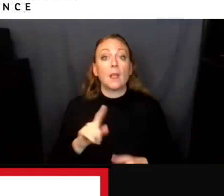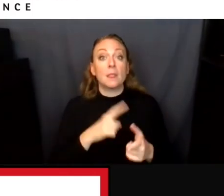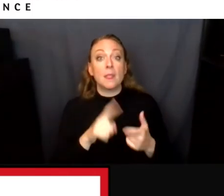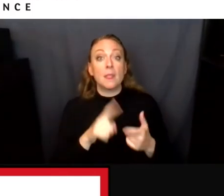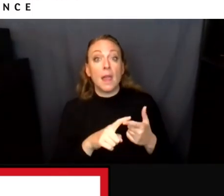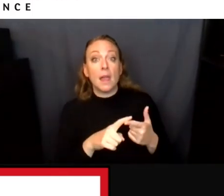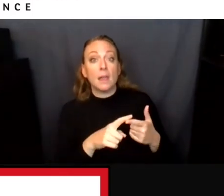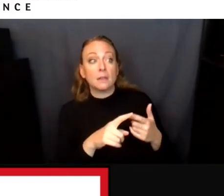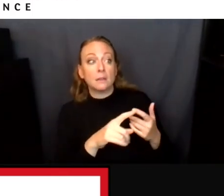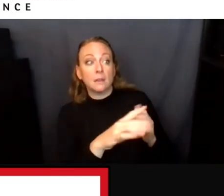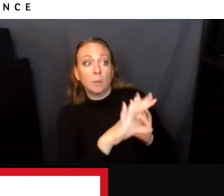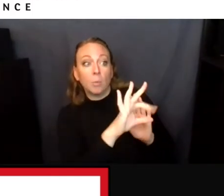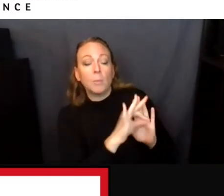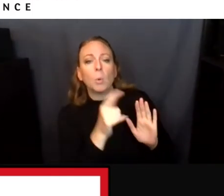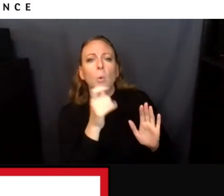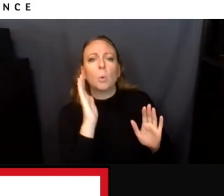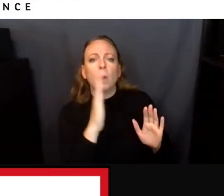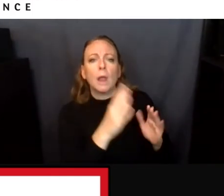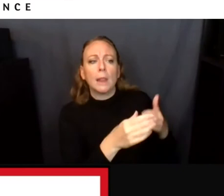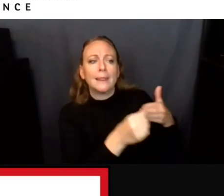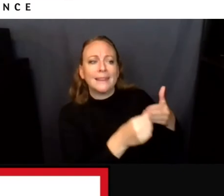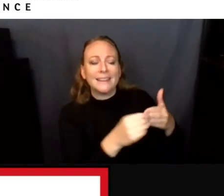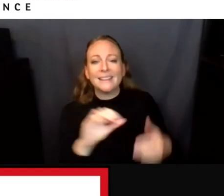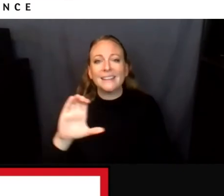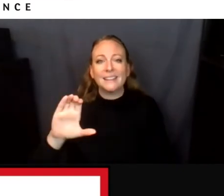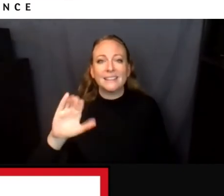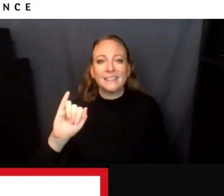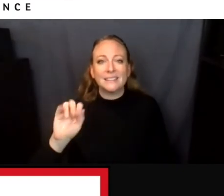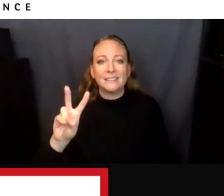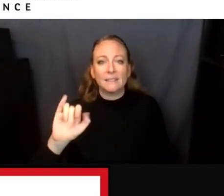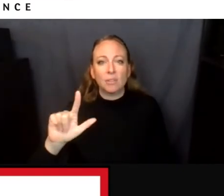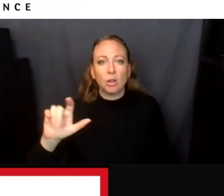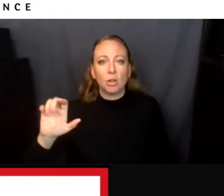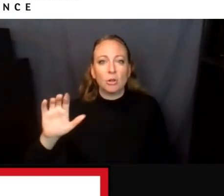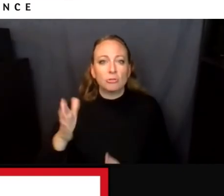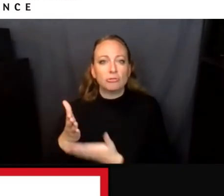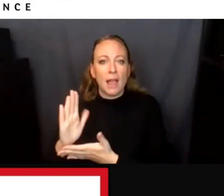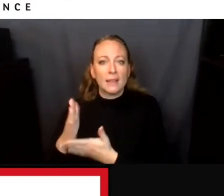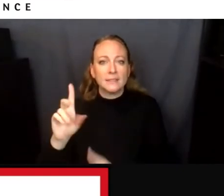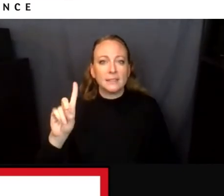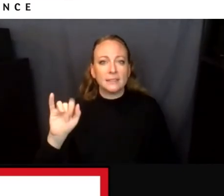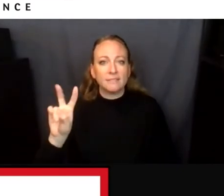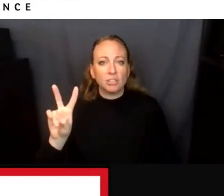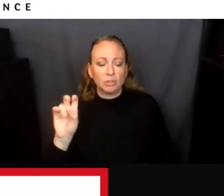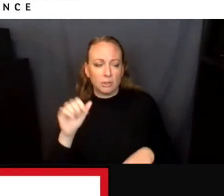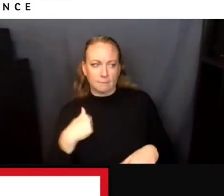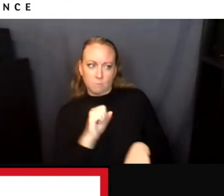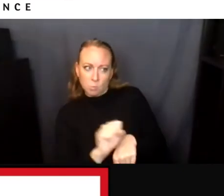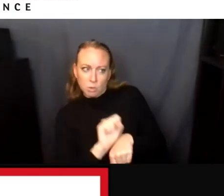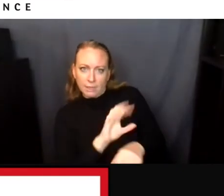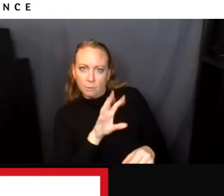the civil rights division. I'm working on that, trying to make sure the right person gets there.